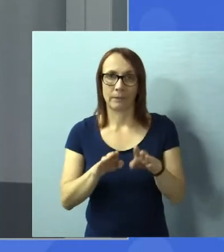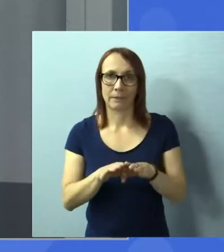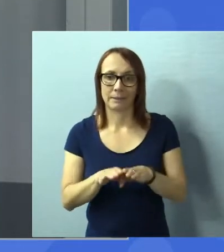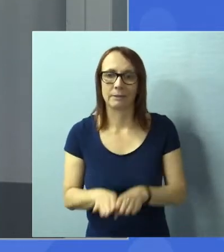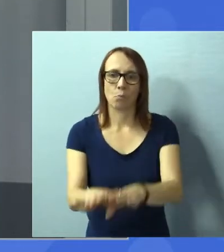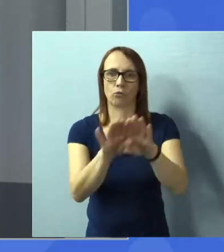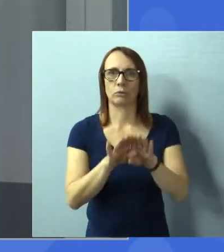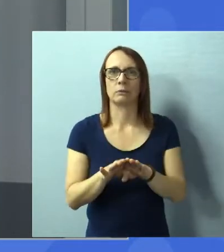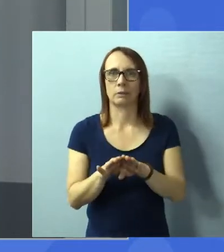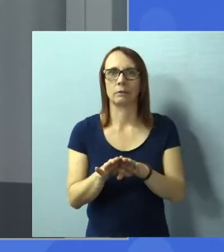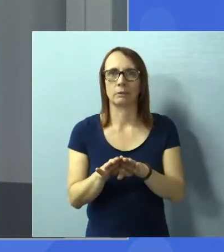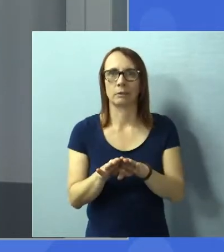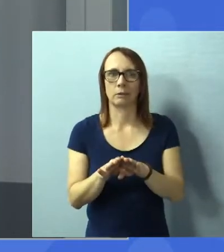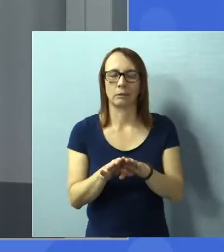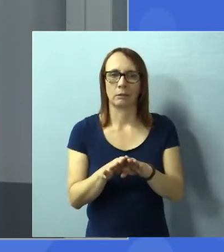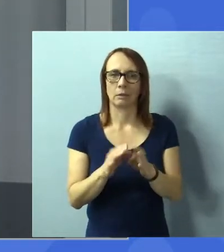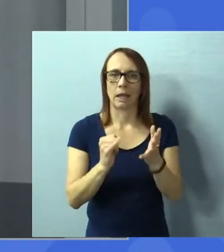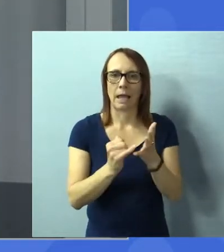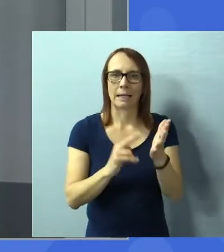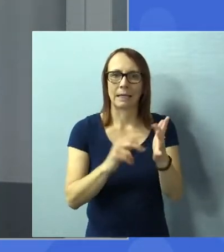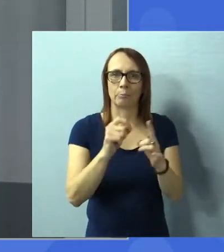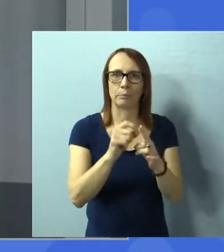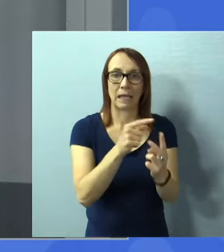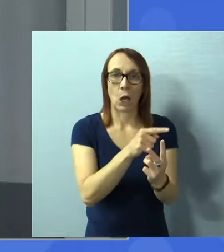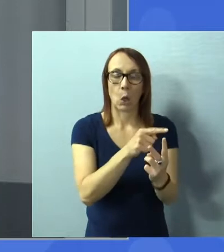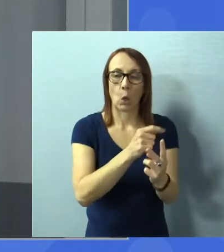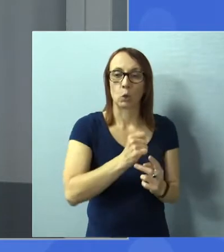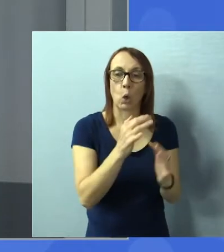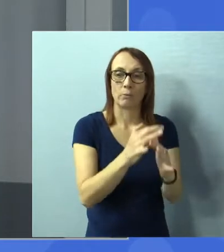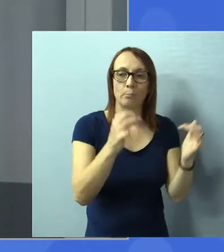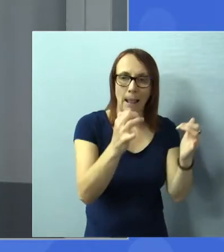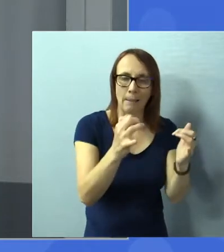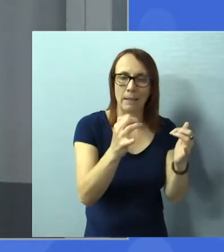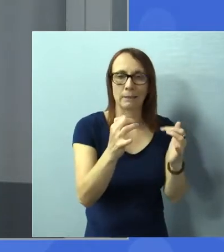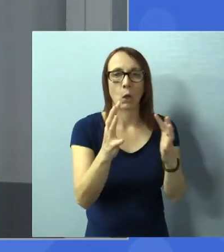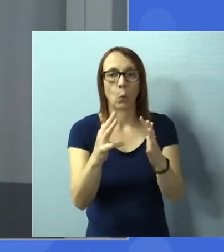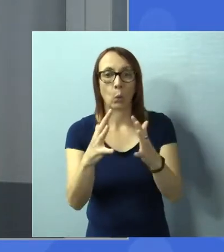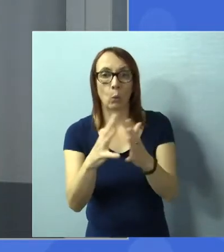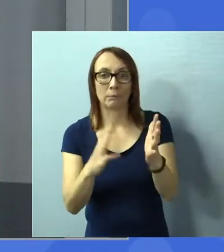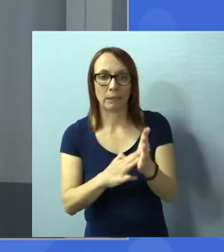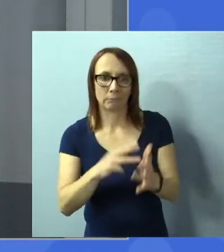majorities holy roads and at Westminster degree ask the question but one thing